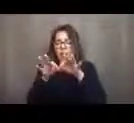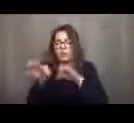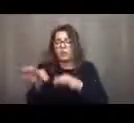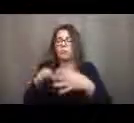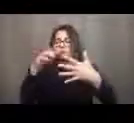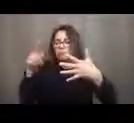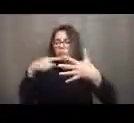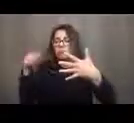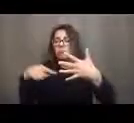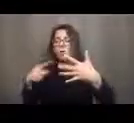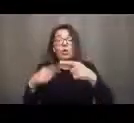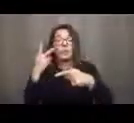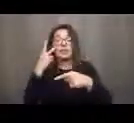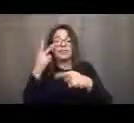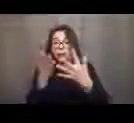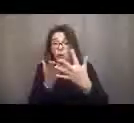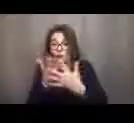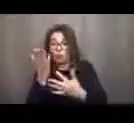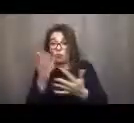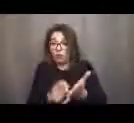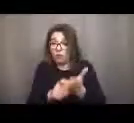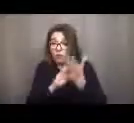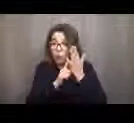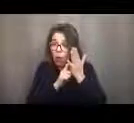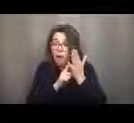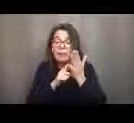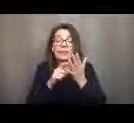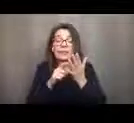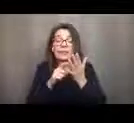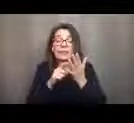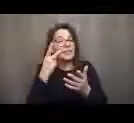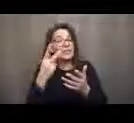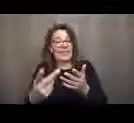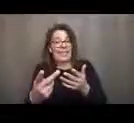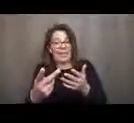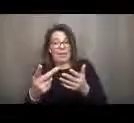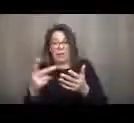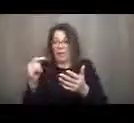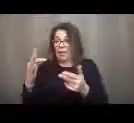when we're going to go through these requirements, that if you use all these .. .